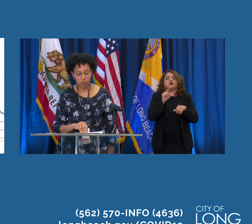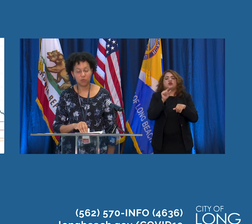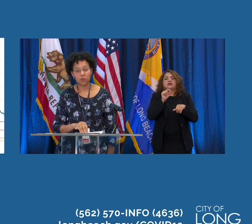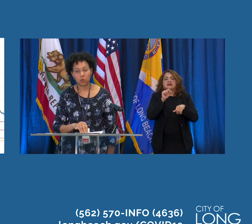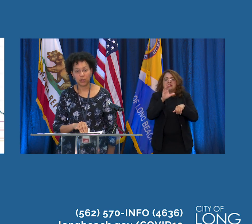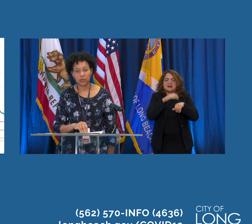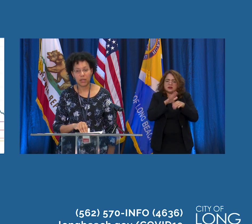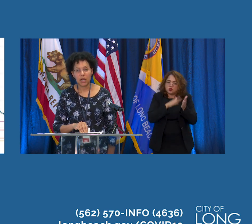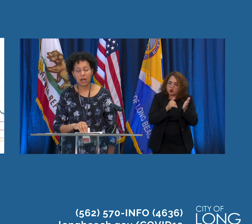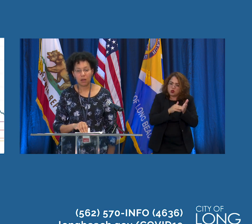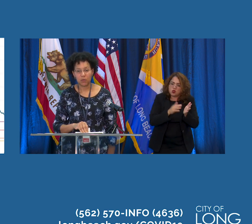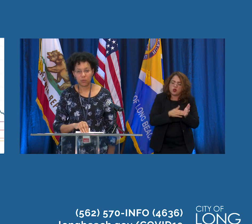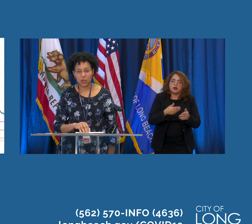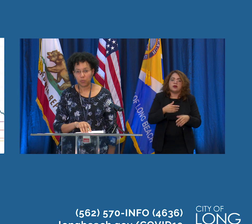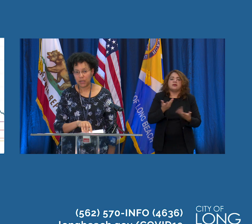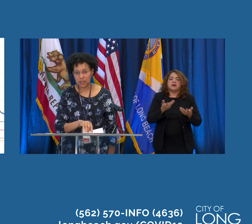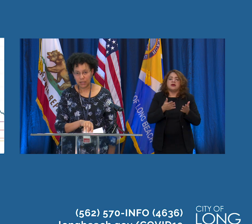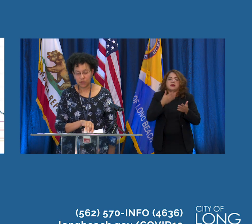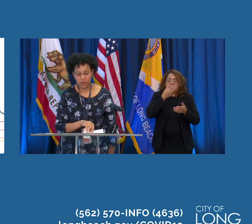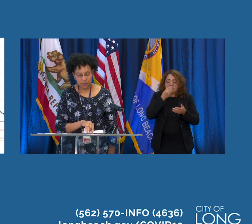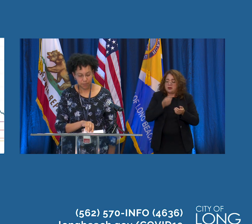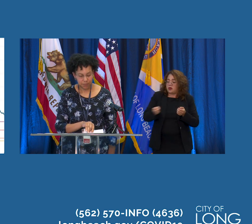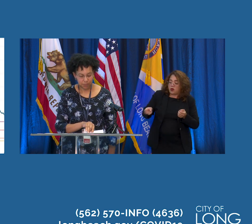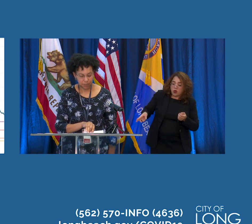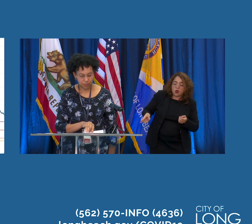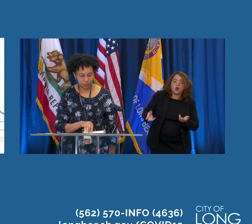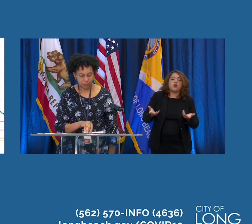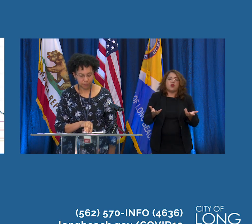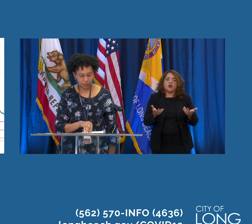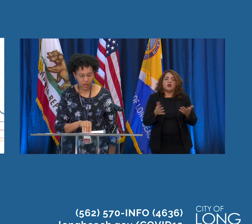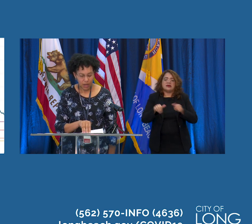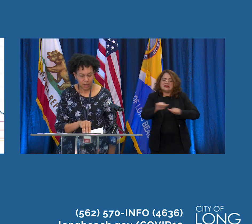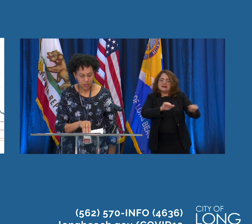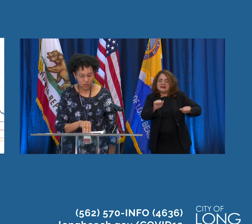move forward with re-opening sectors.